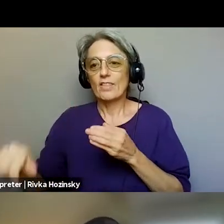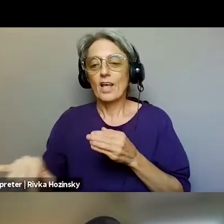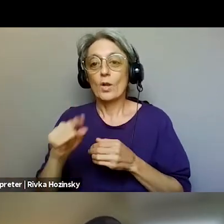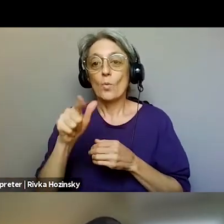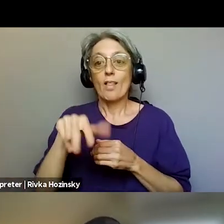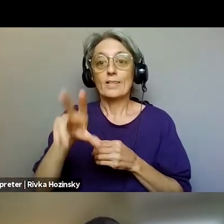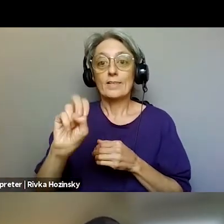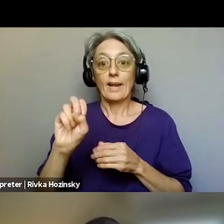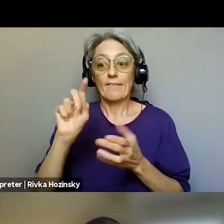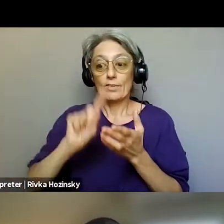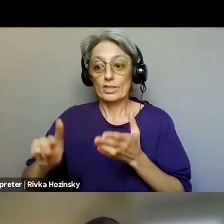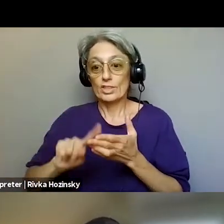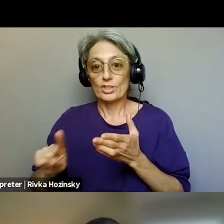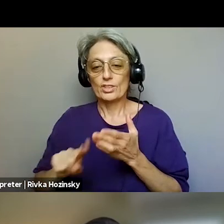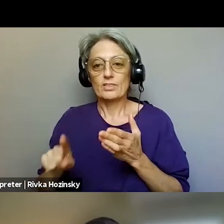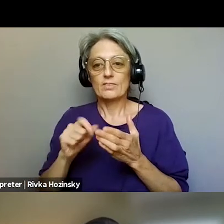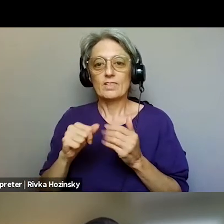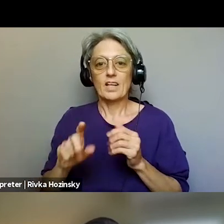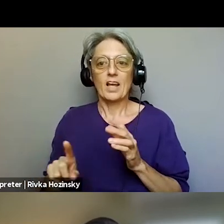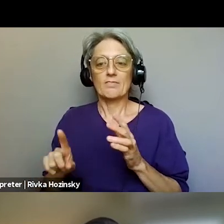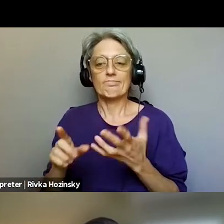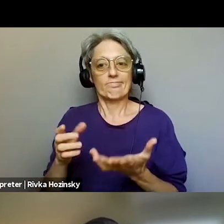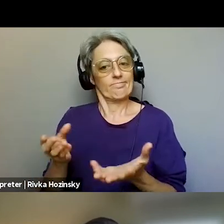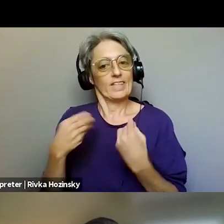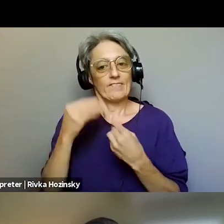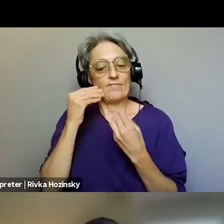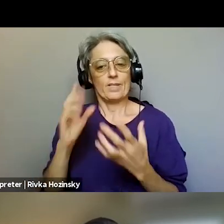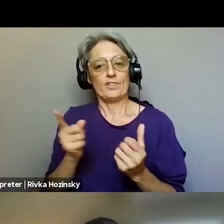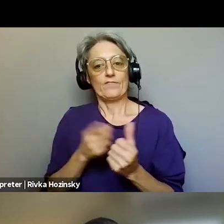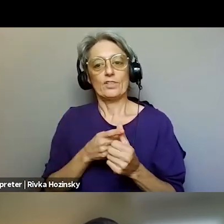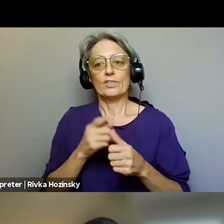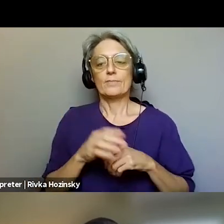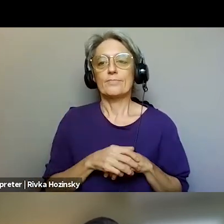can really step in first and make the inroads in the community build support build trust